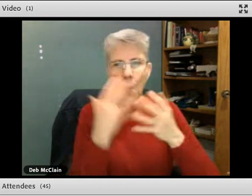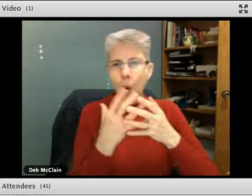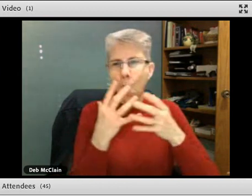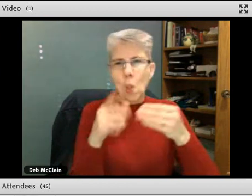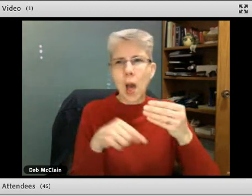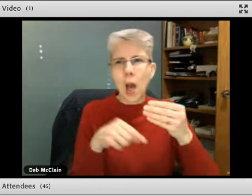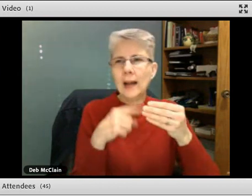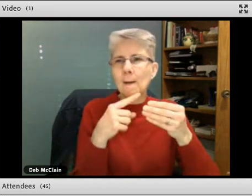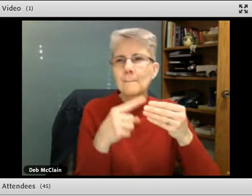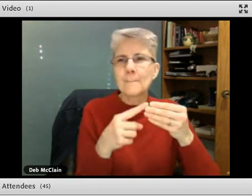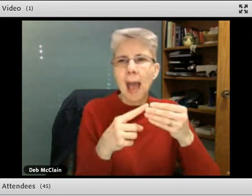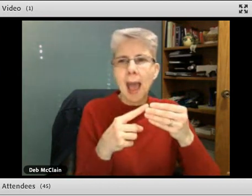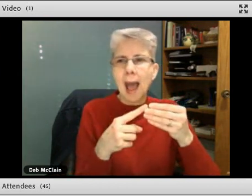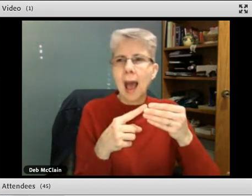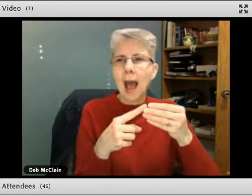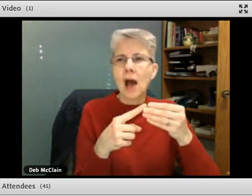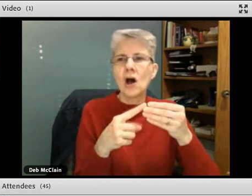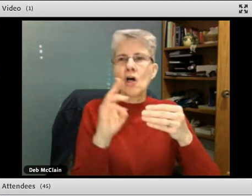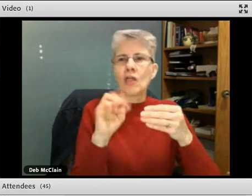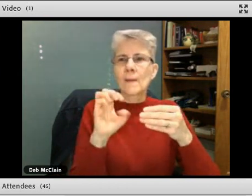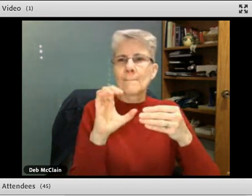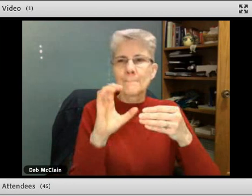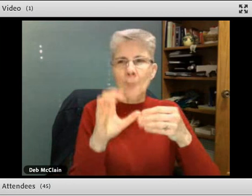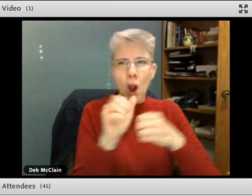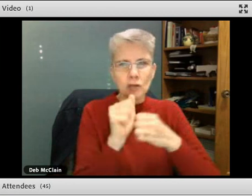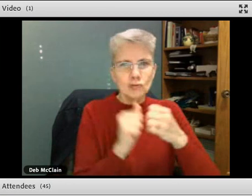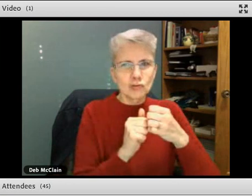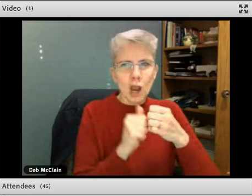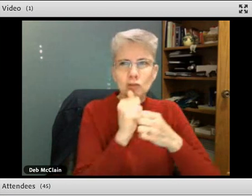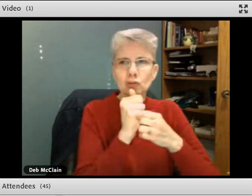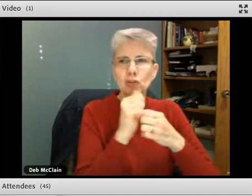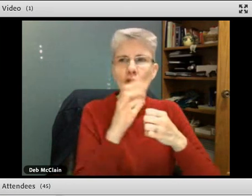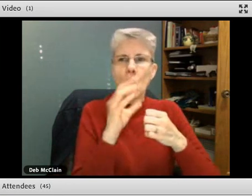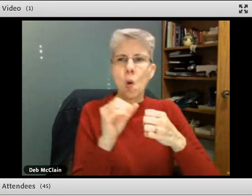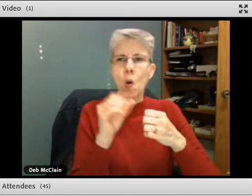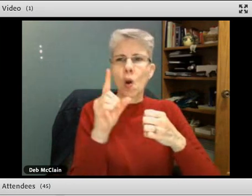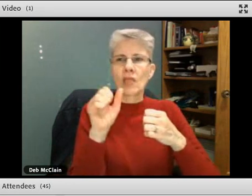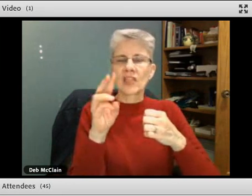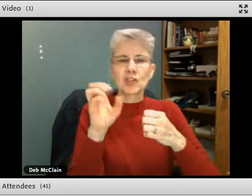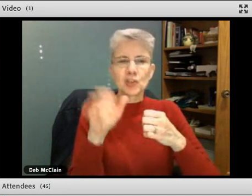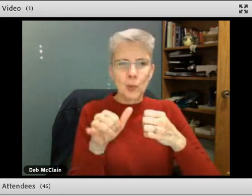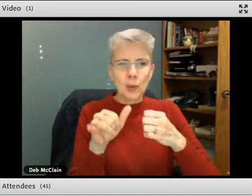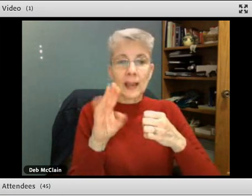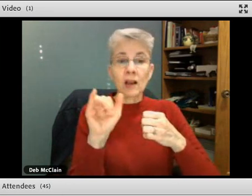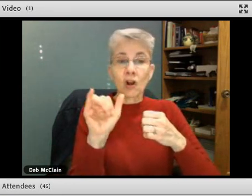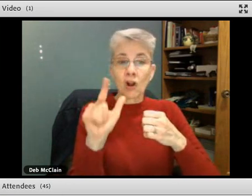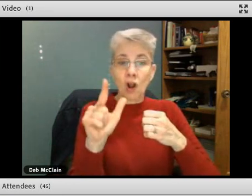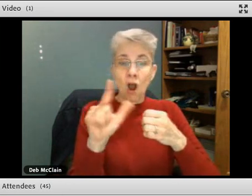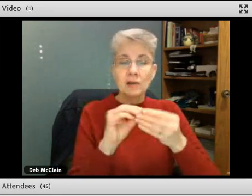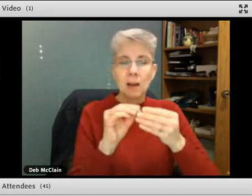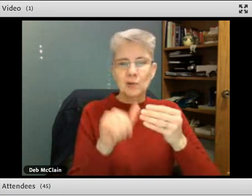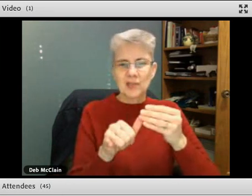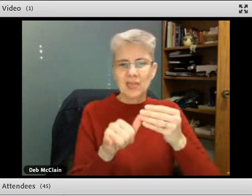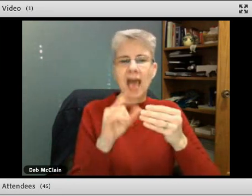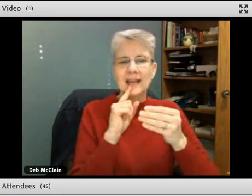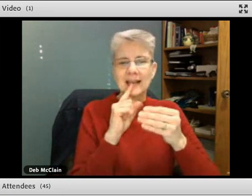for the Dewey call numbers. But the delimiter two -- that is part of that Dewey call number in the 082 field.